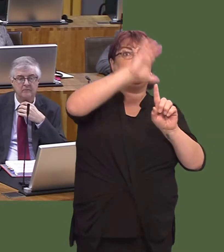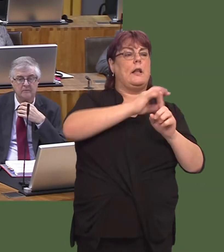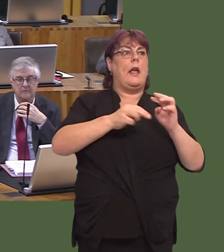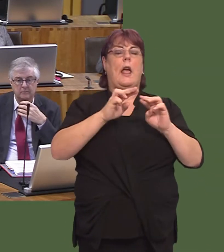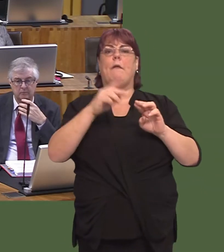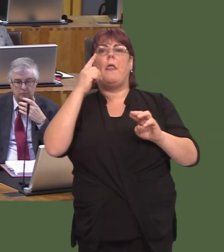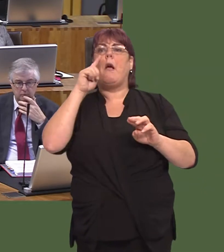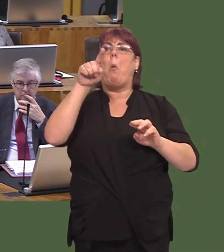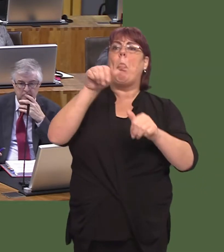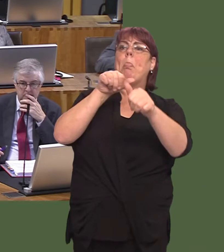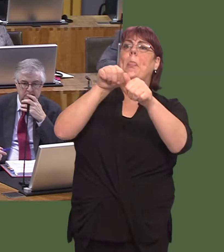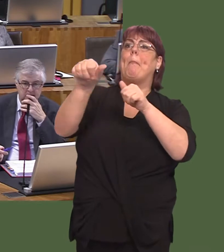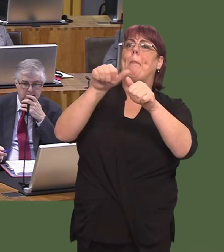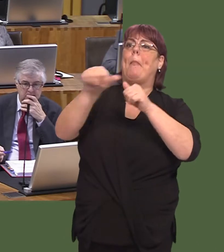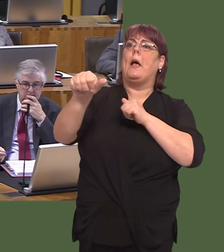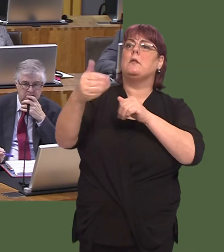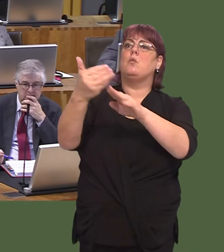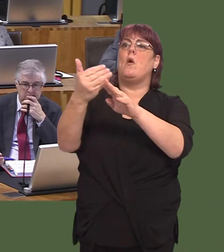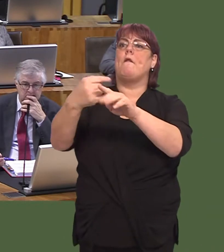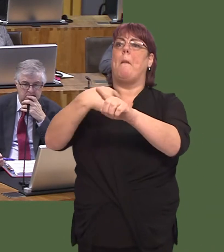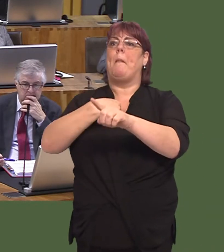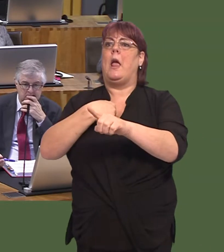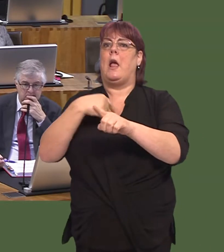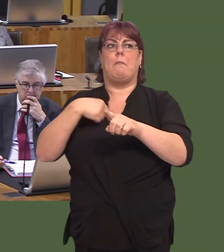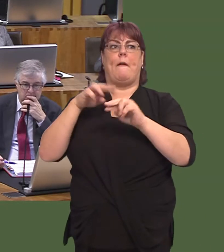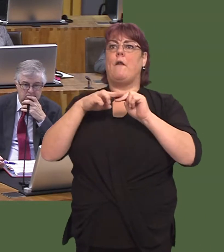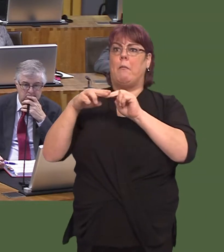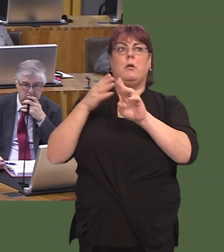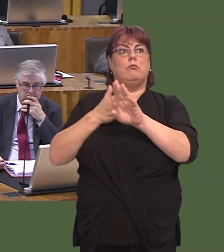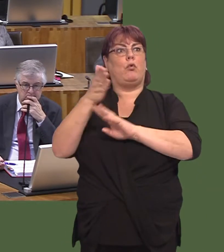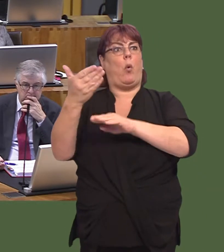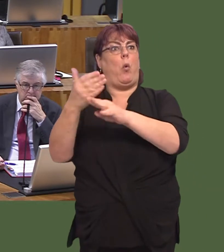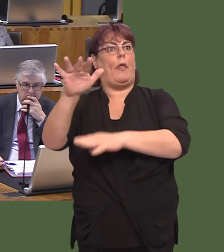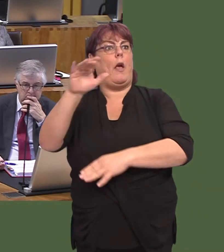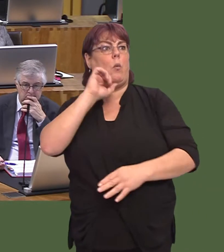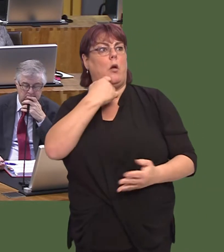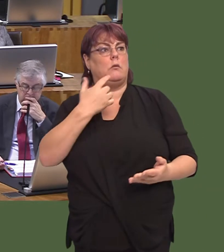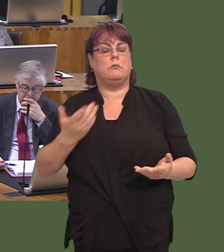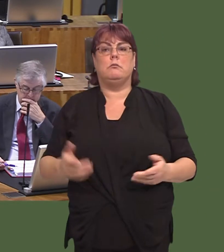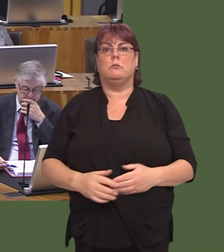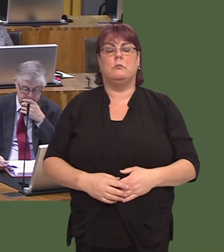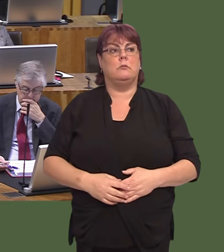for them as an individual and for their families. Carwyn Jones: We know, for example, itís true to say that EU nurses make up a fairly